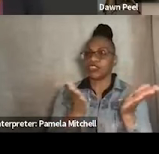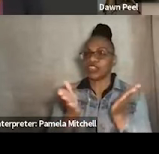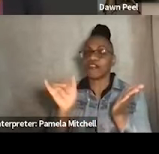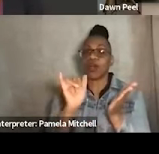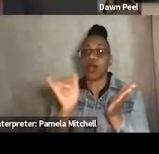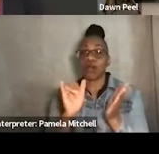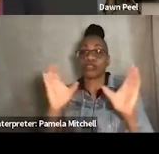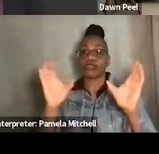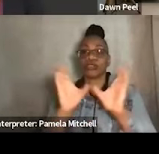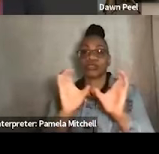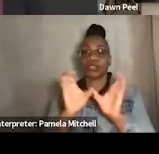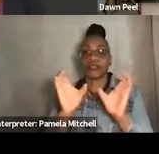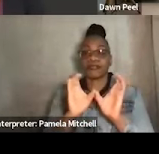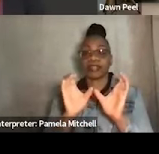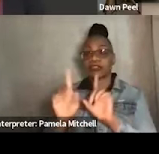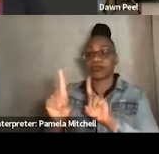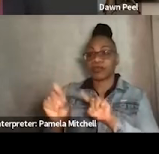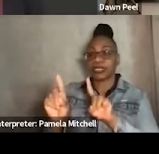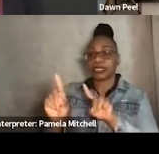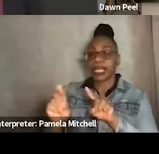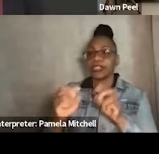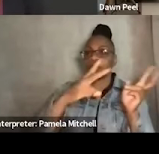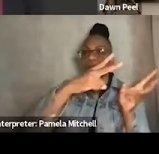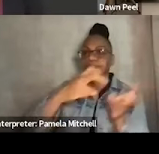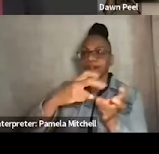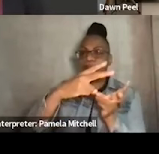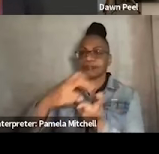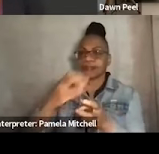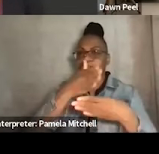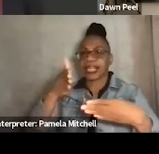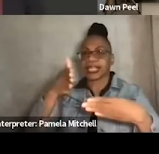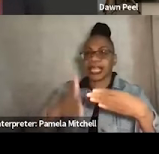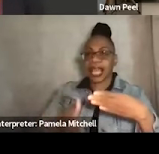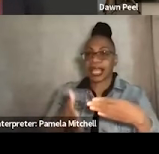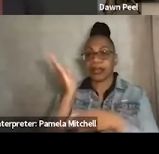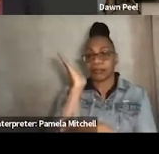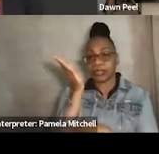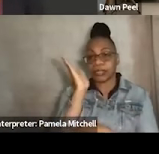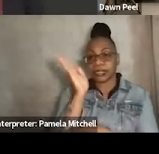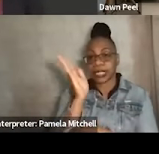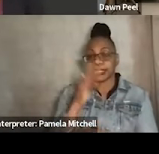for download at the end of today's presentations. Please note the certificate